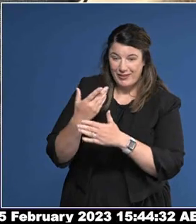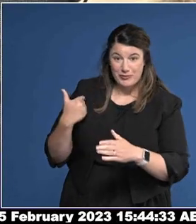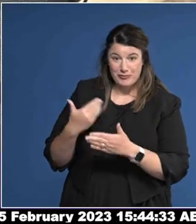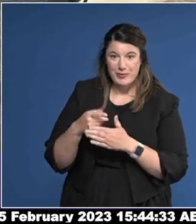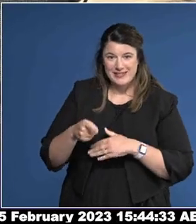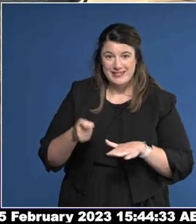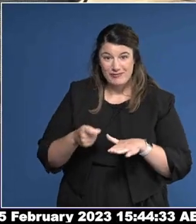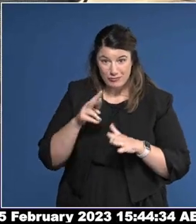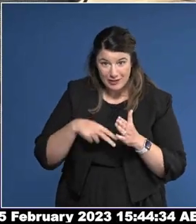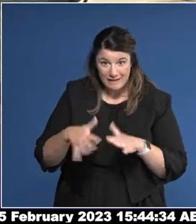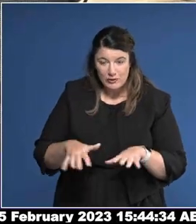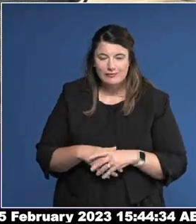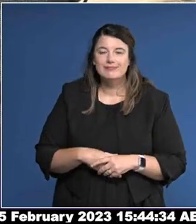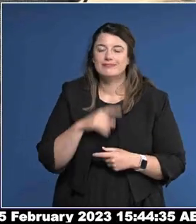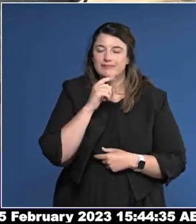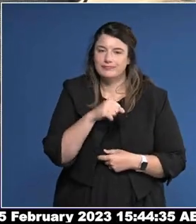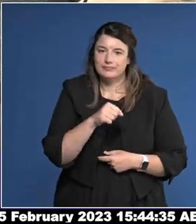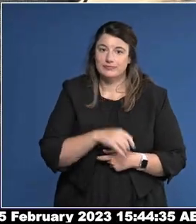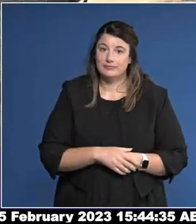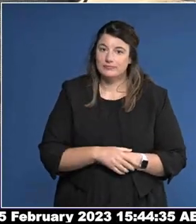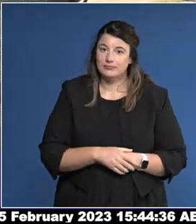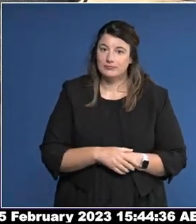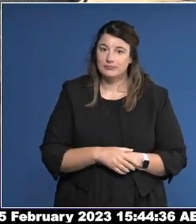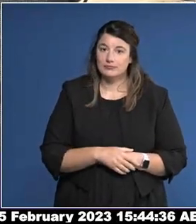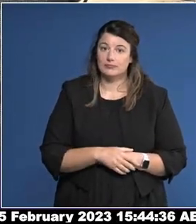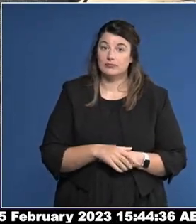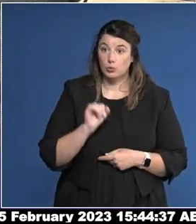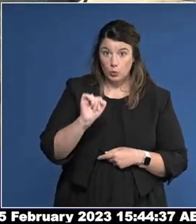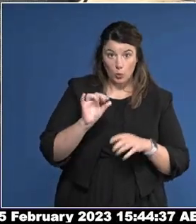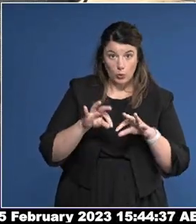Has NDS released anything on that report to its members?